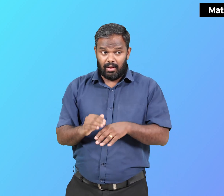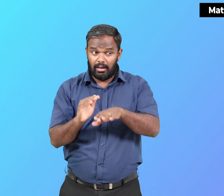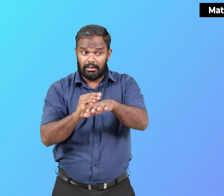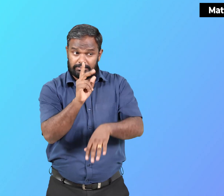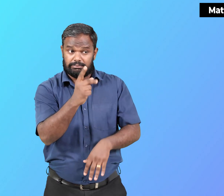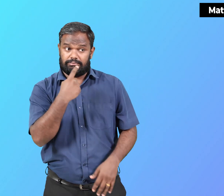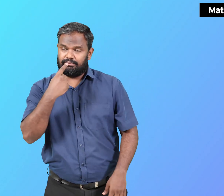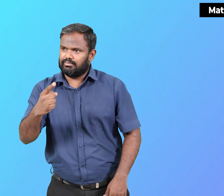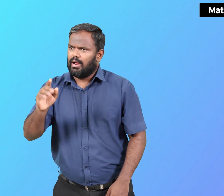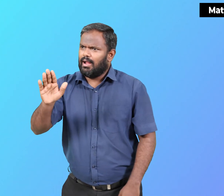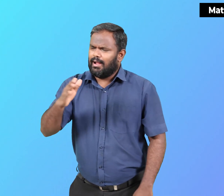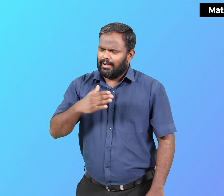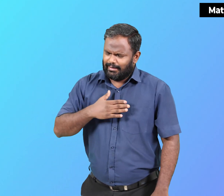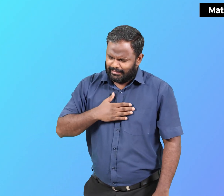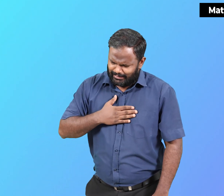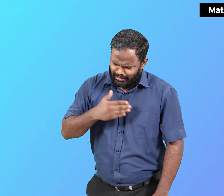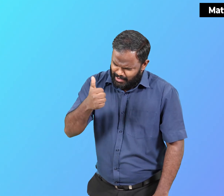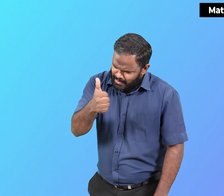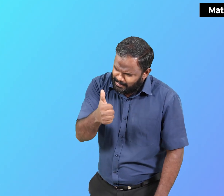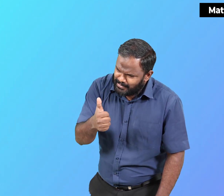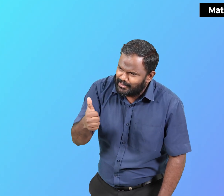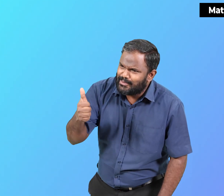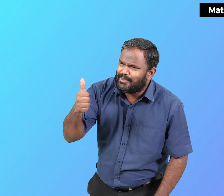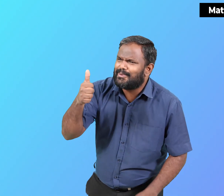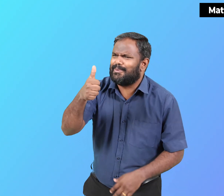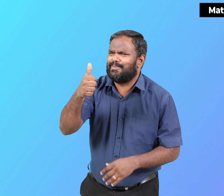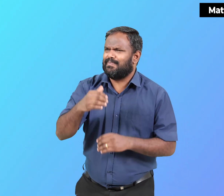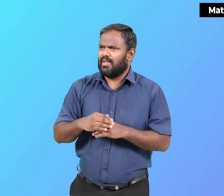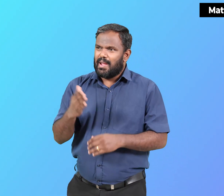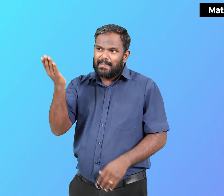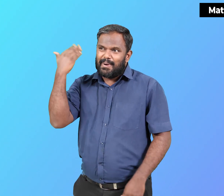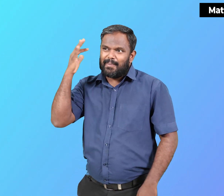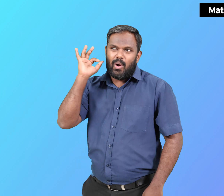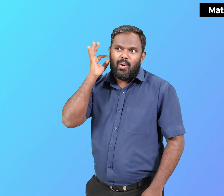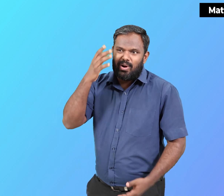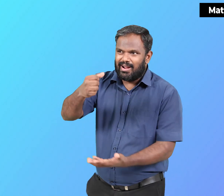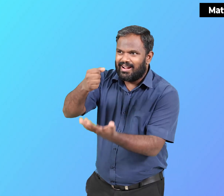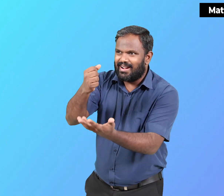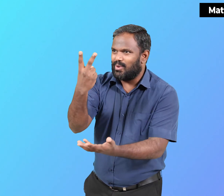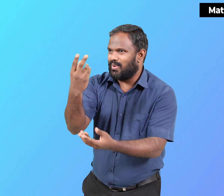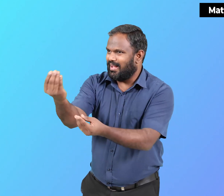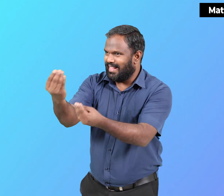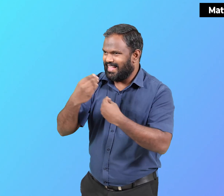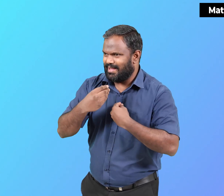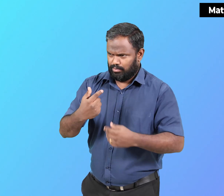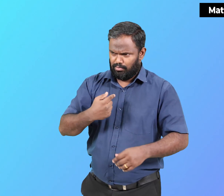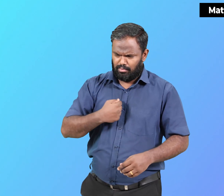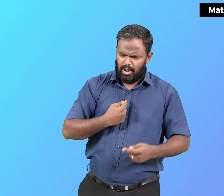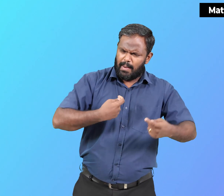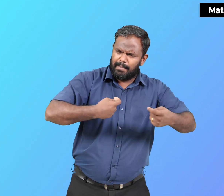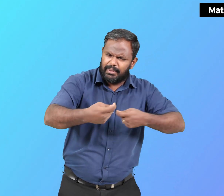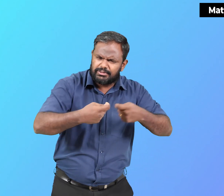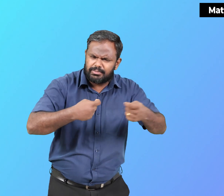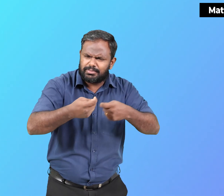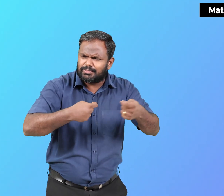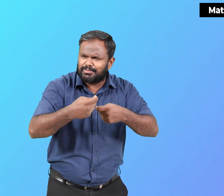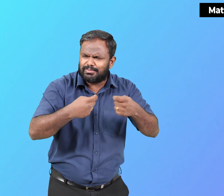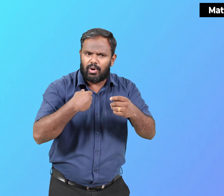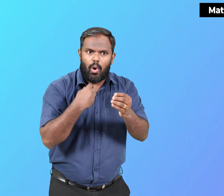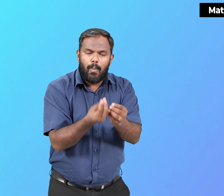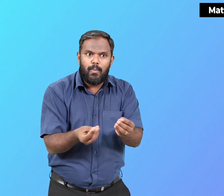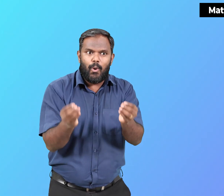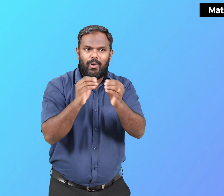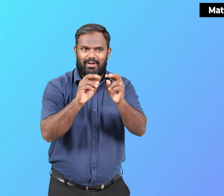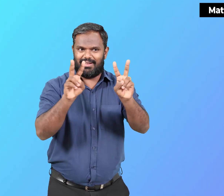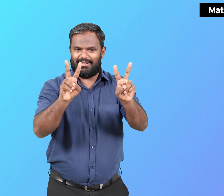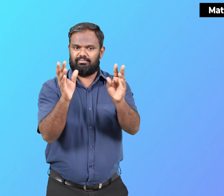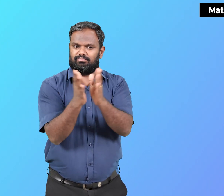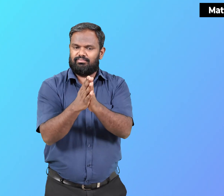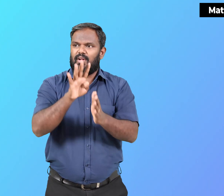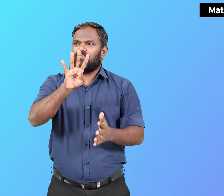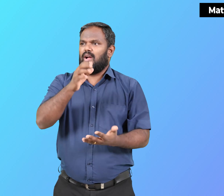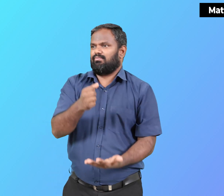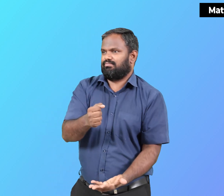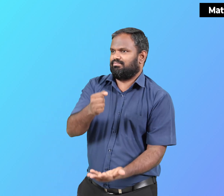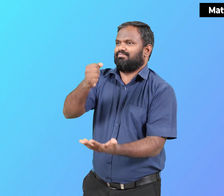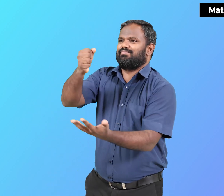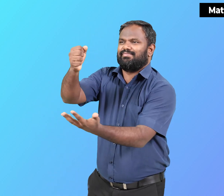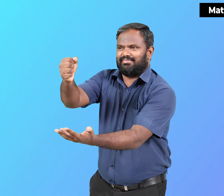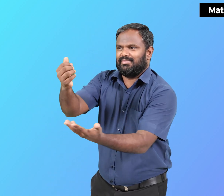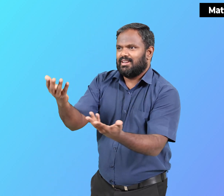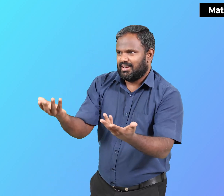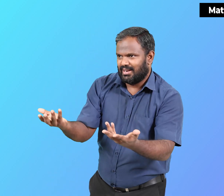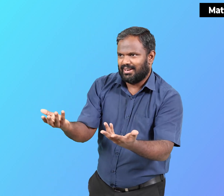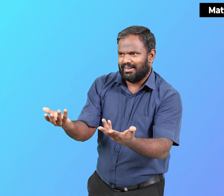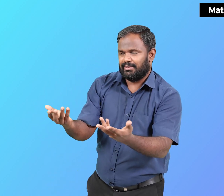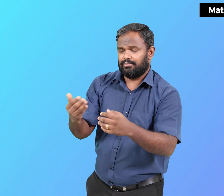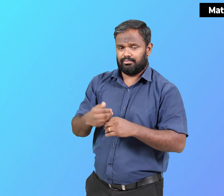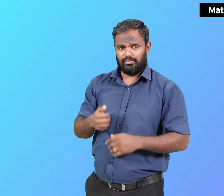The servant said, ‘Master, you gave me two bags of money to care for. So I used your two bags to earn two more.’